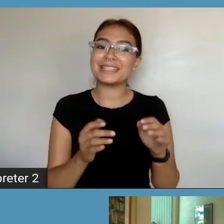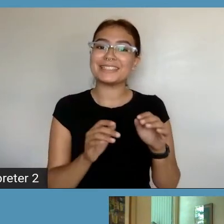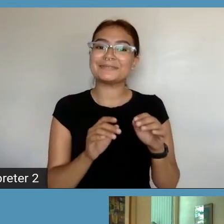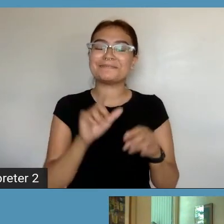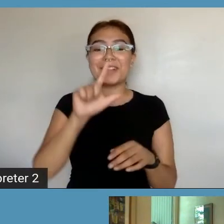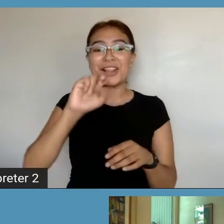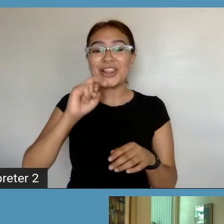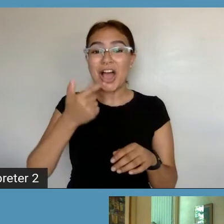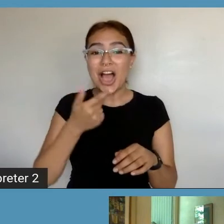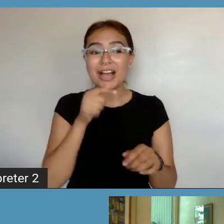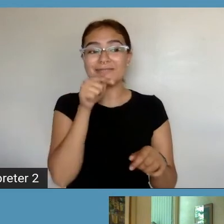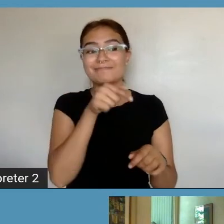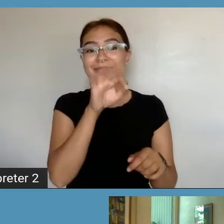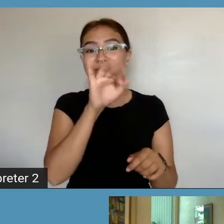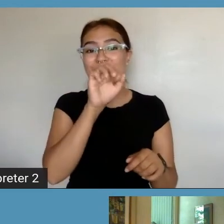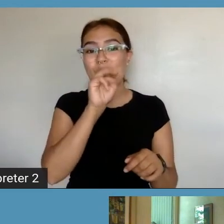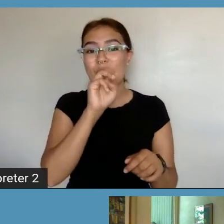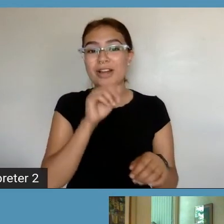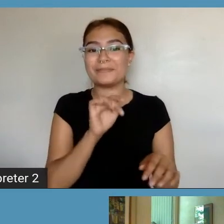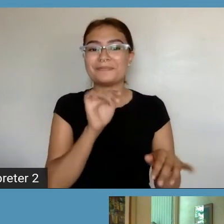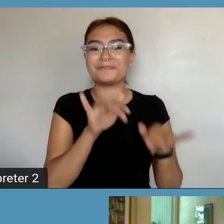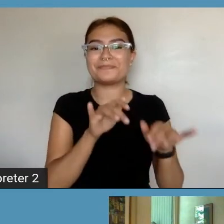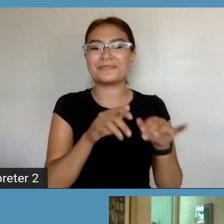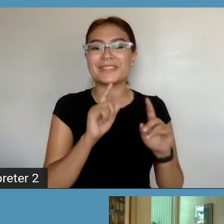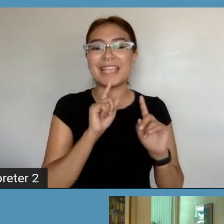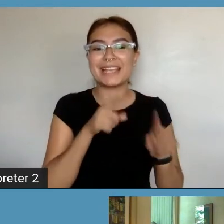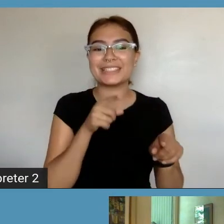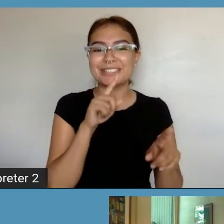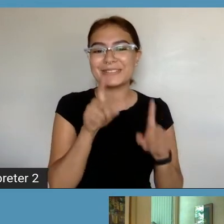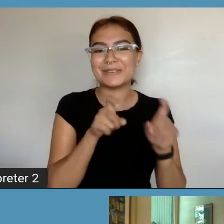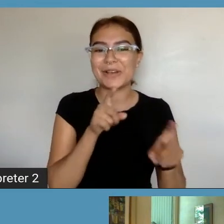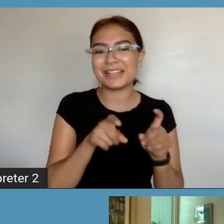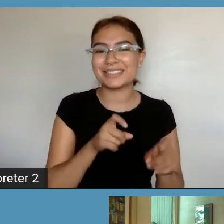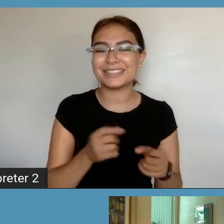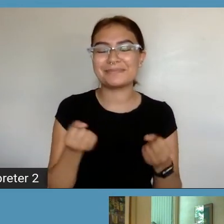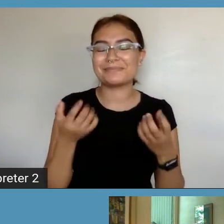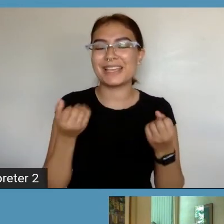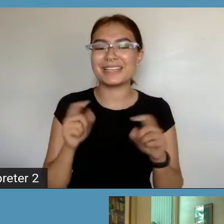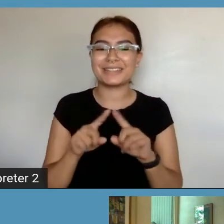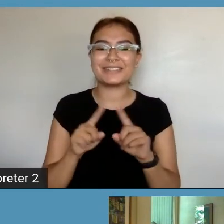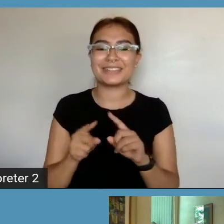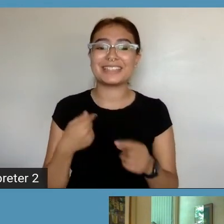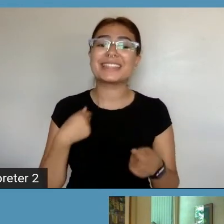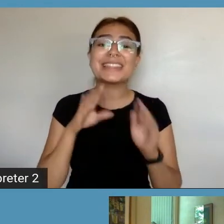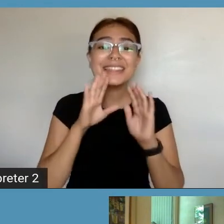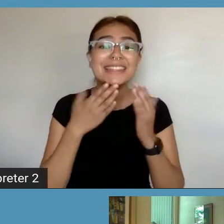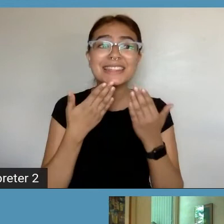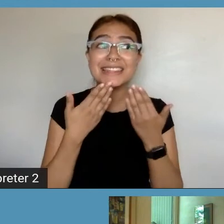folks, lots of great questions there. I'm so glad thank you for them and I really appreciate,